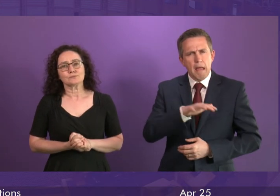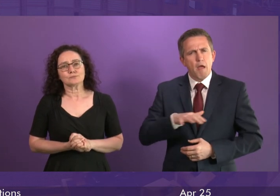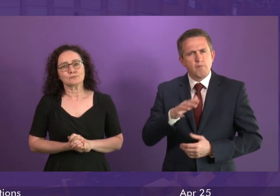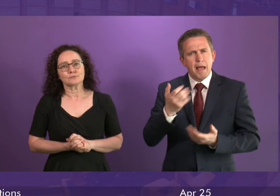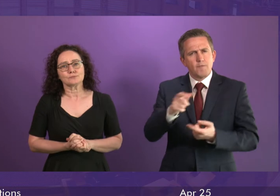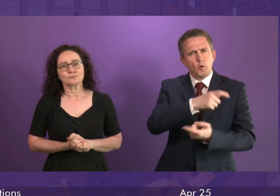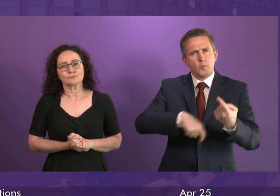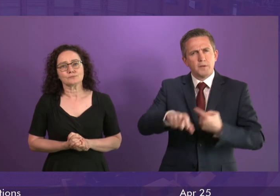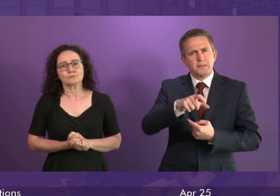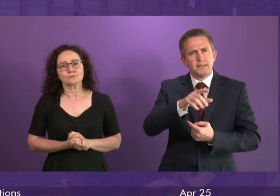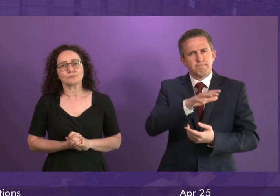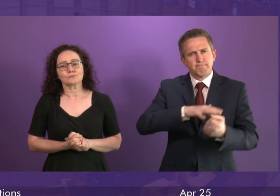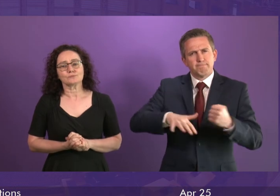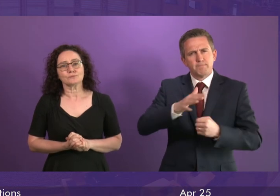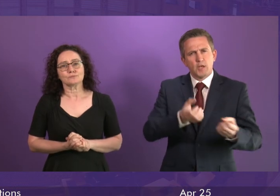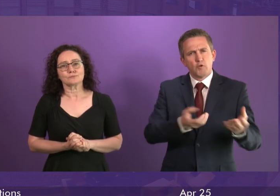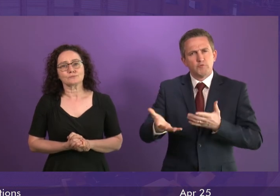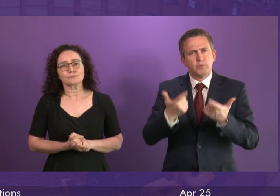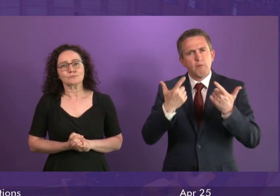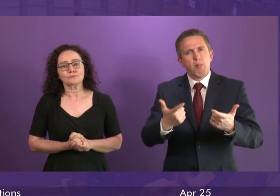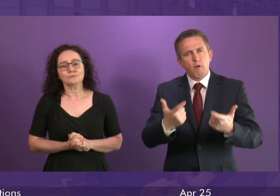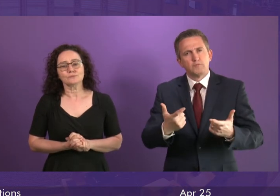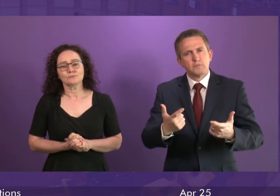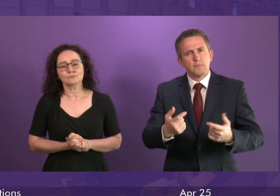constituency, which has contributed greatly to the communities that I serve. One of my